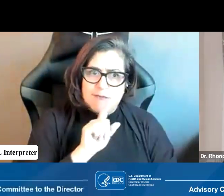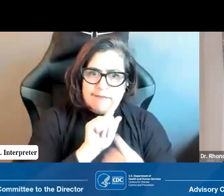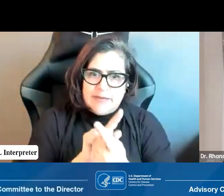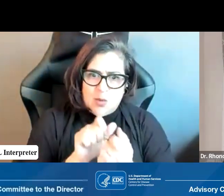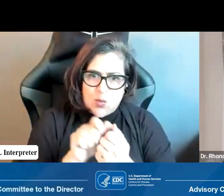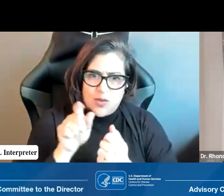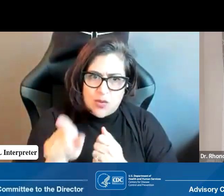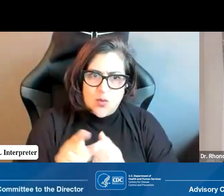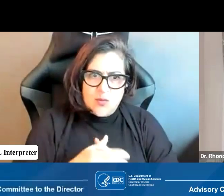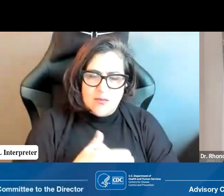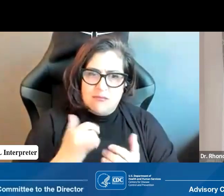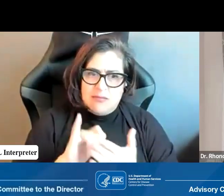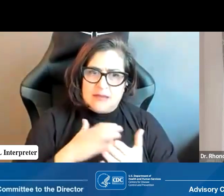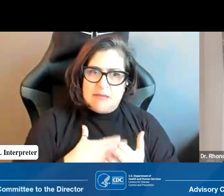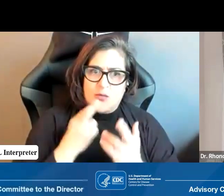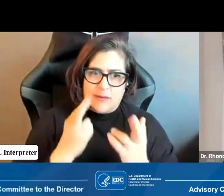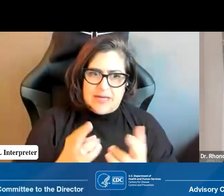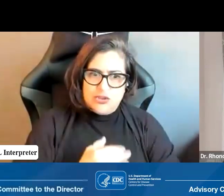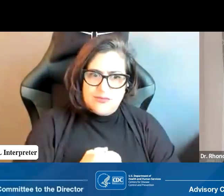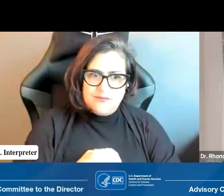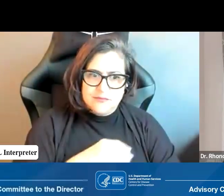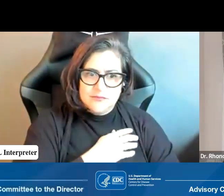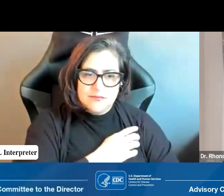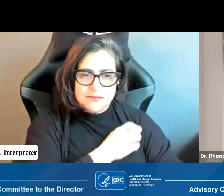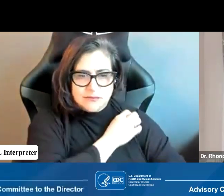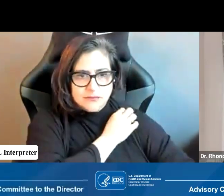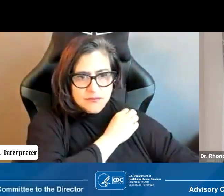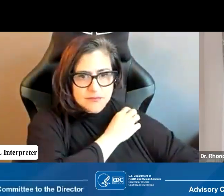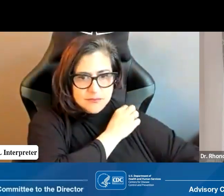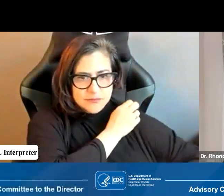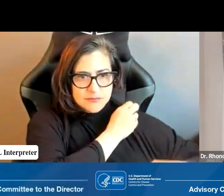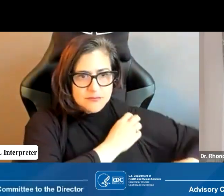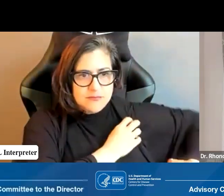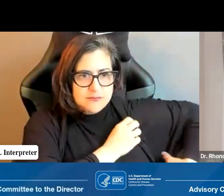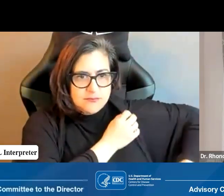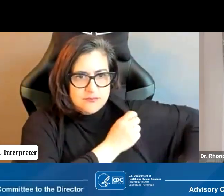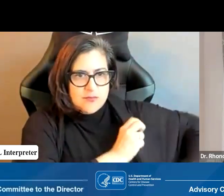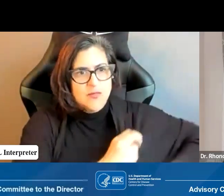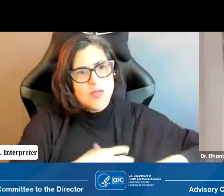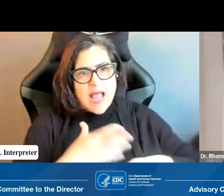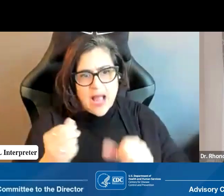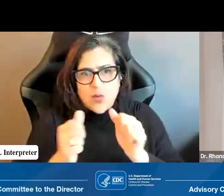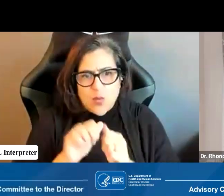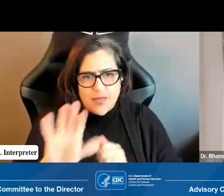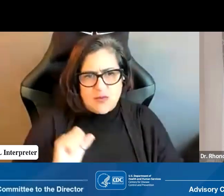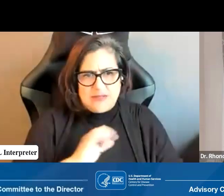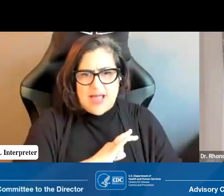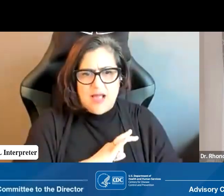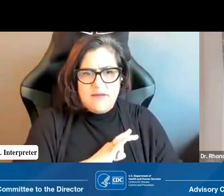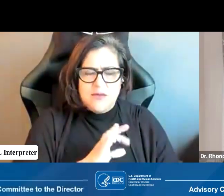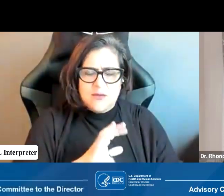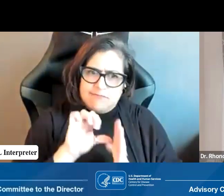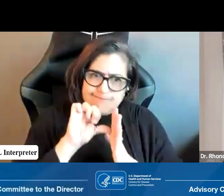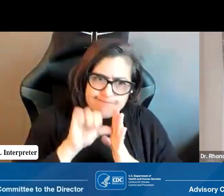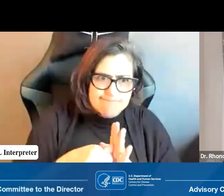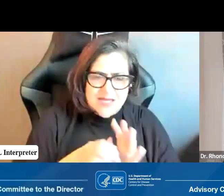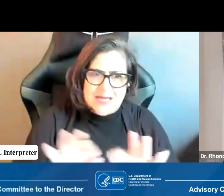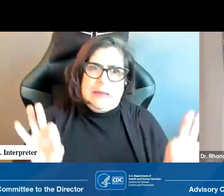and with your staff to emphasize how important health equity is to the CDC enterprise.